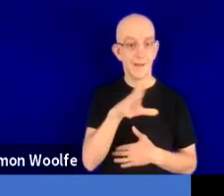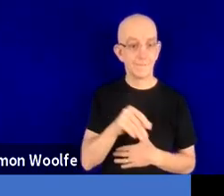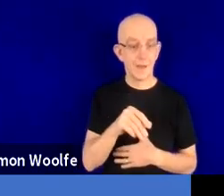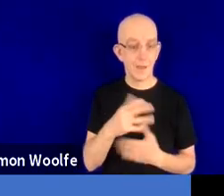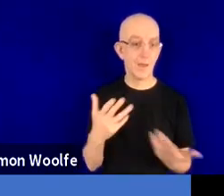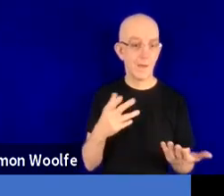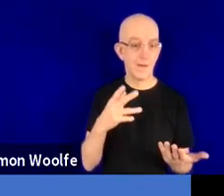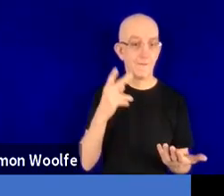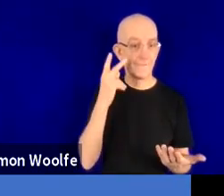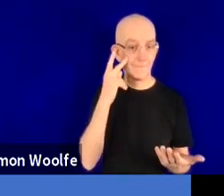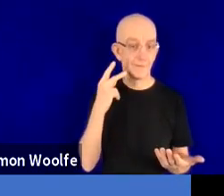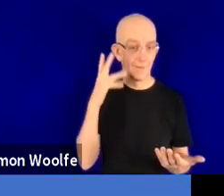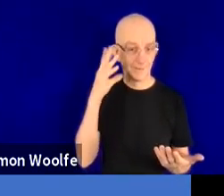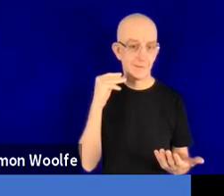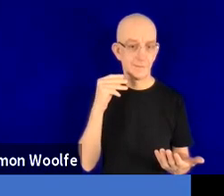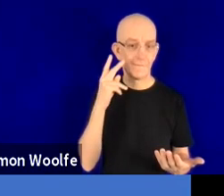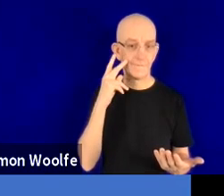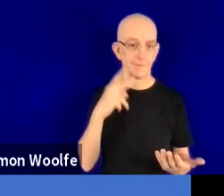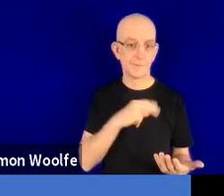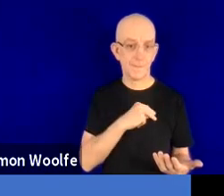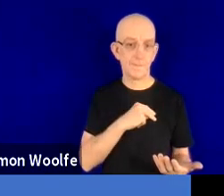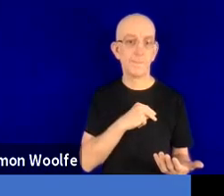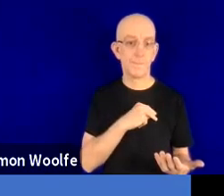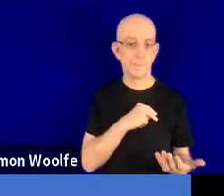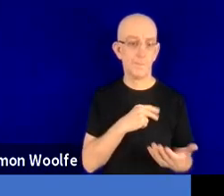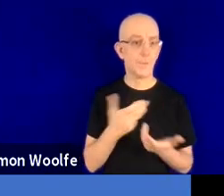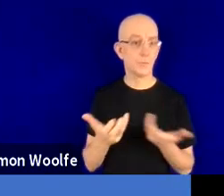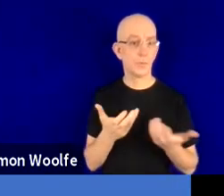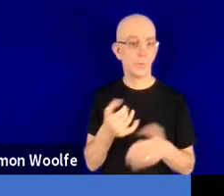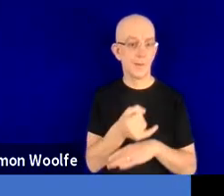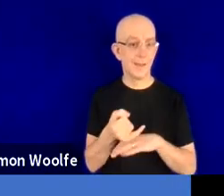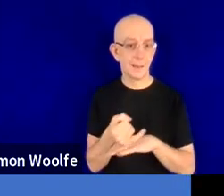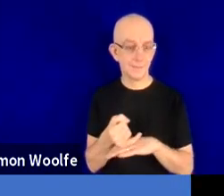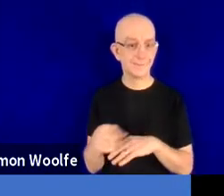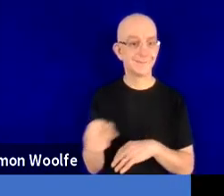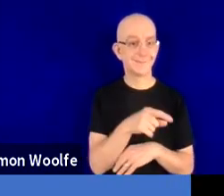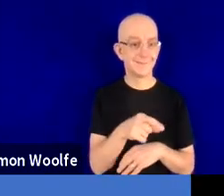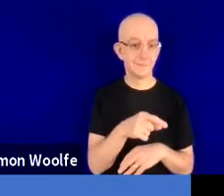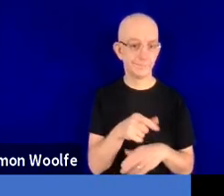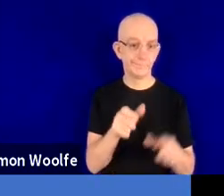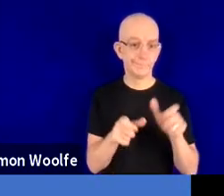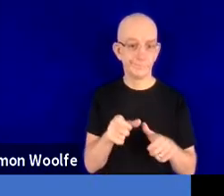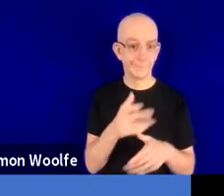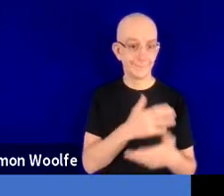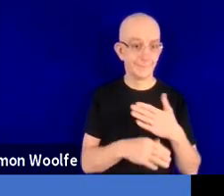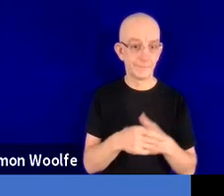and communities to support people with disabilities while fostering their choice and control over their support